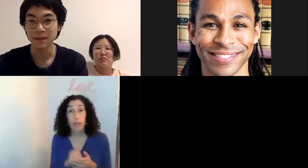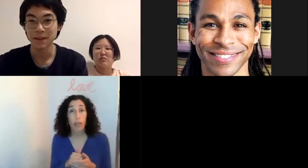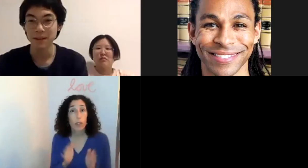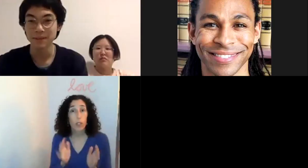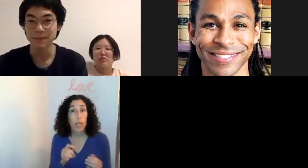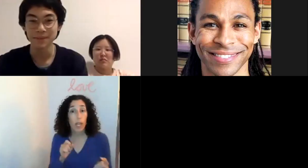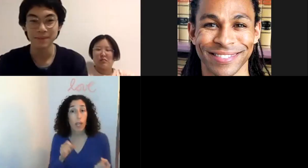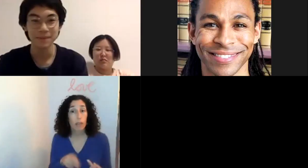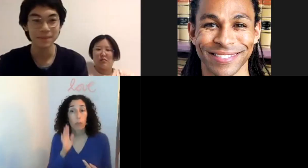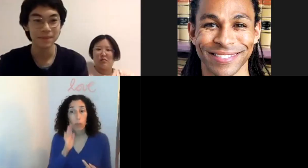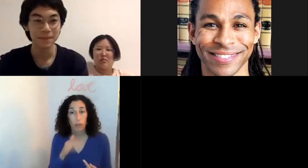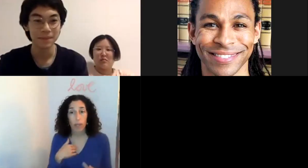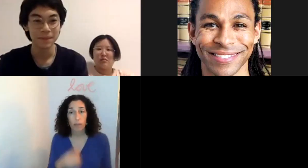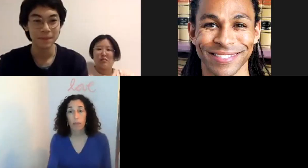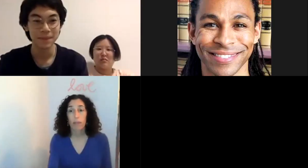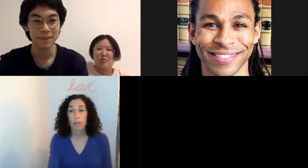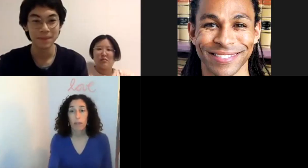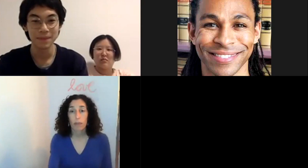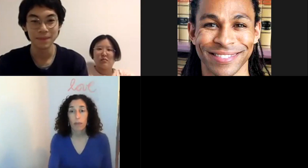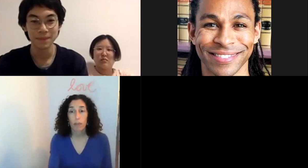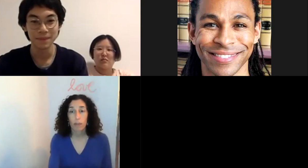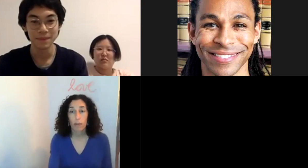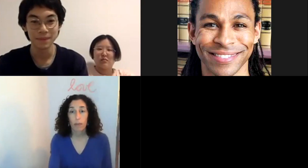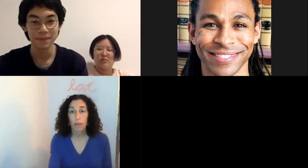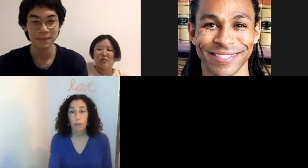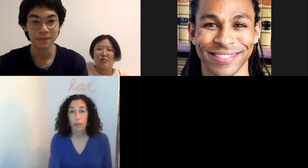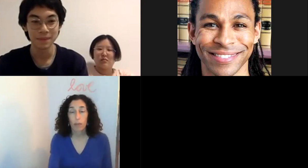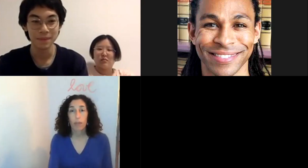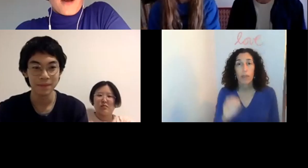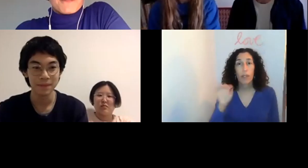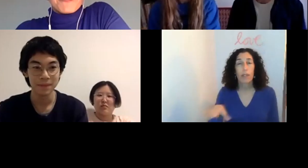of like sort of creative collaboration. And, yeah, I'm very happy to be here and that you